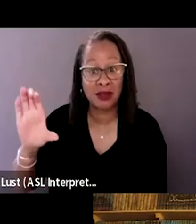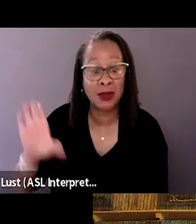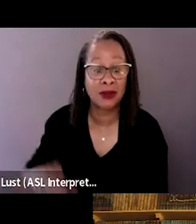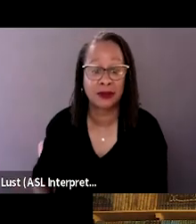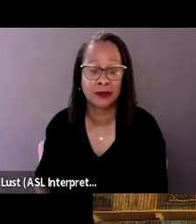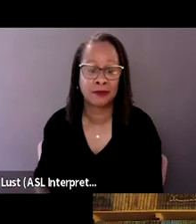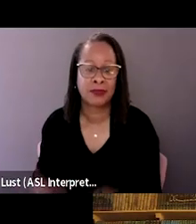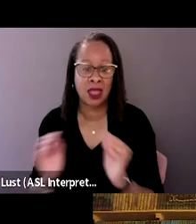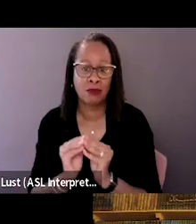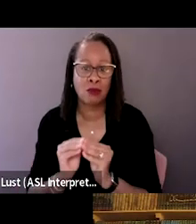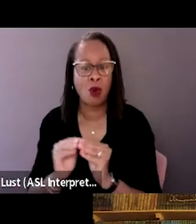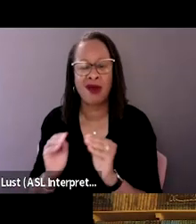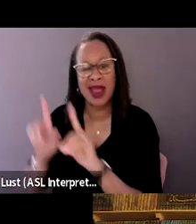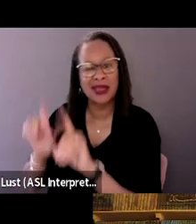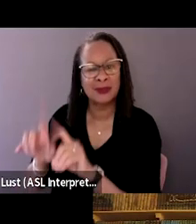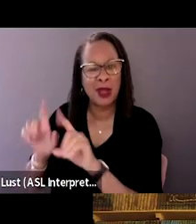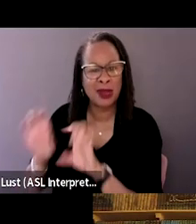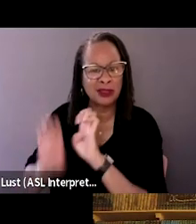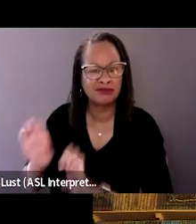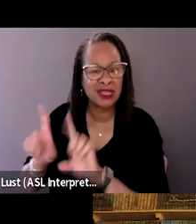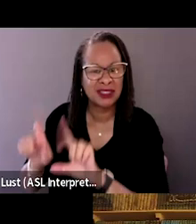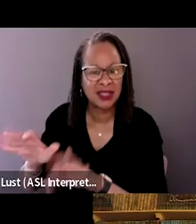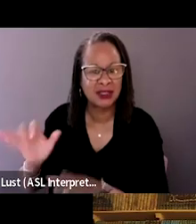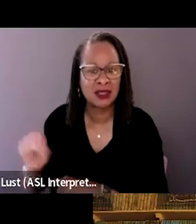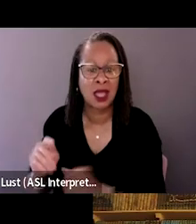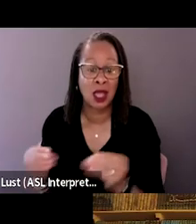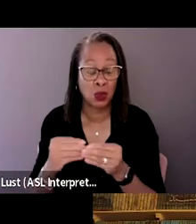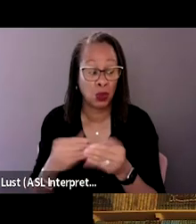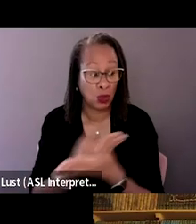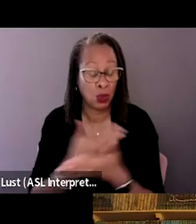more experimental documentaries, new talent documentary